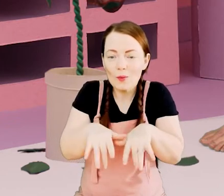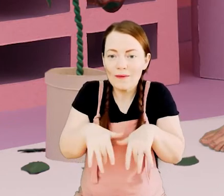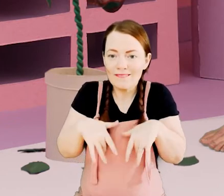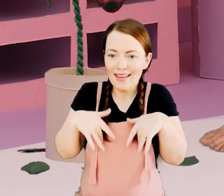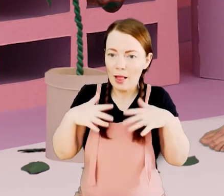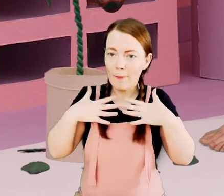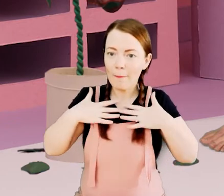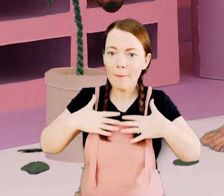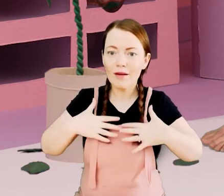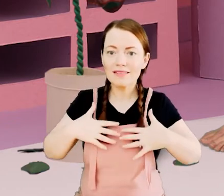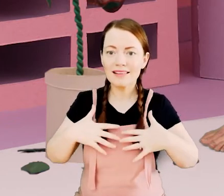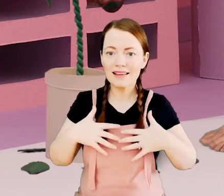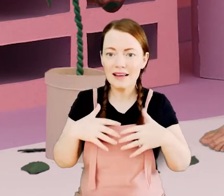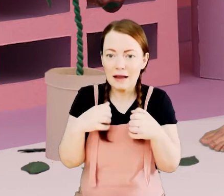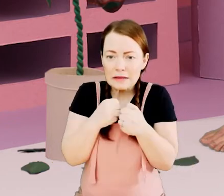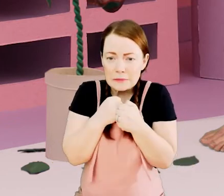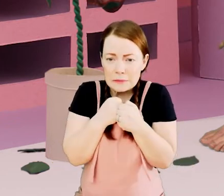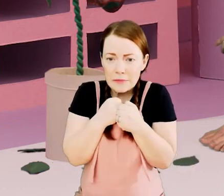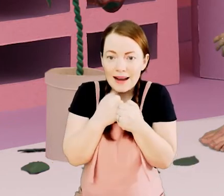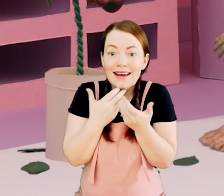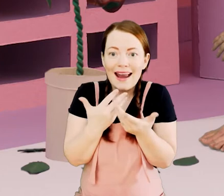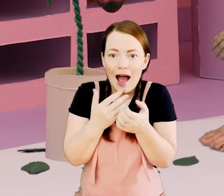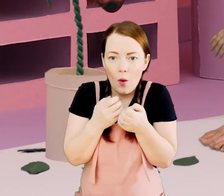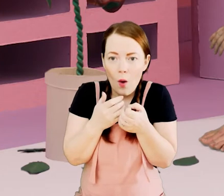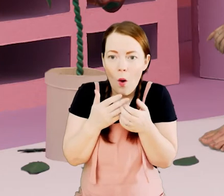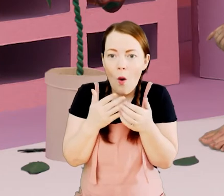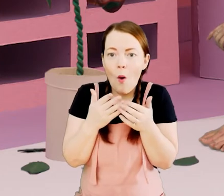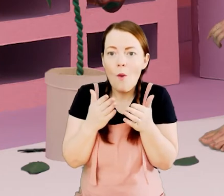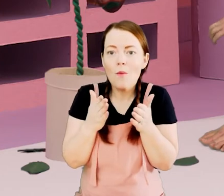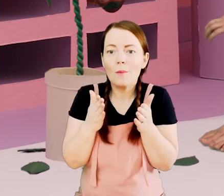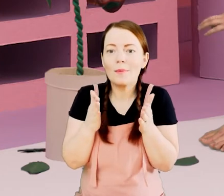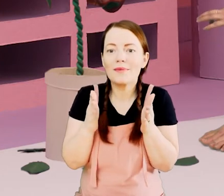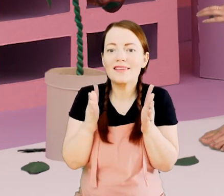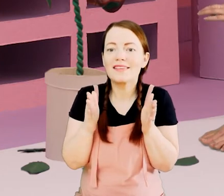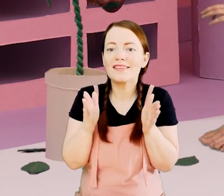feel the parts of your body that have been close together - start to open up...